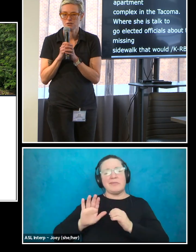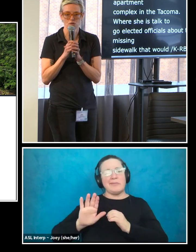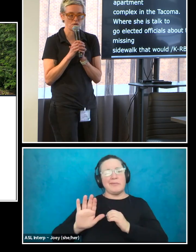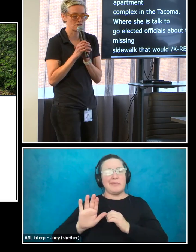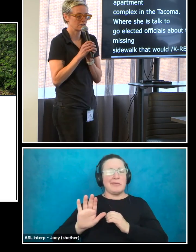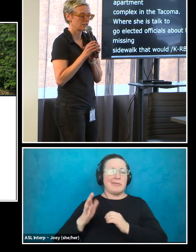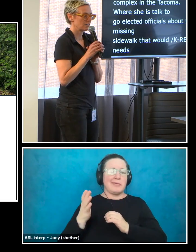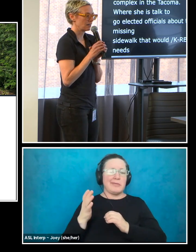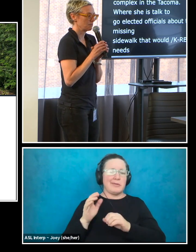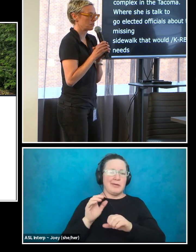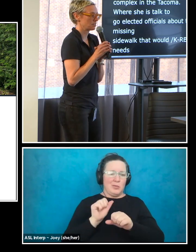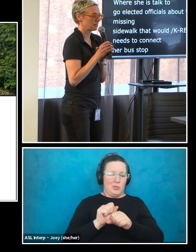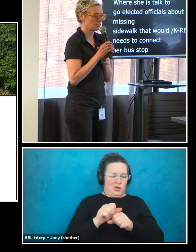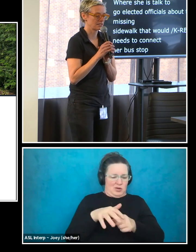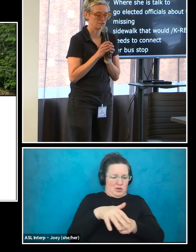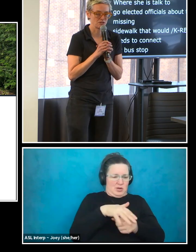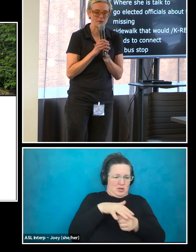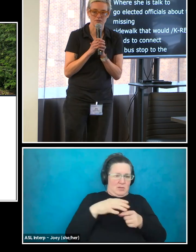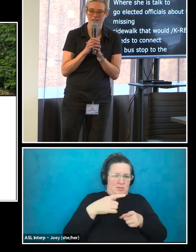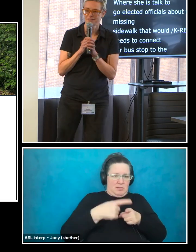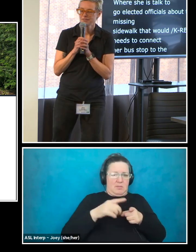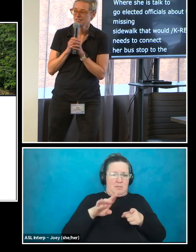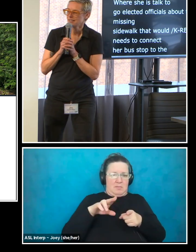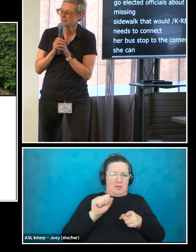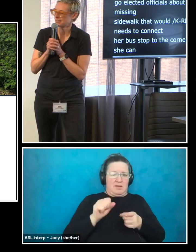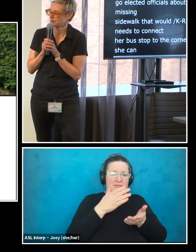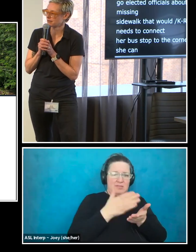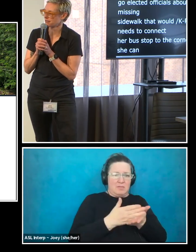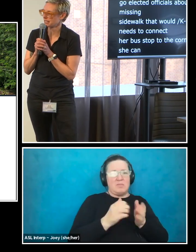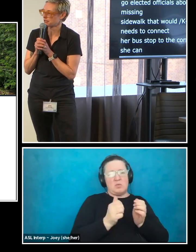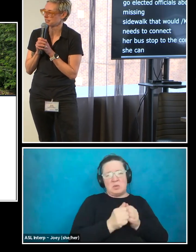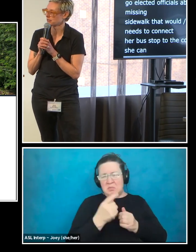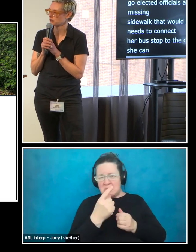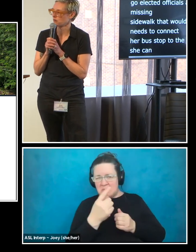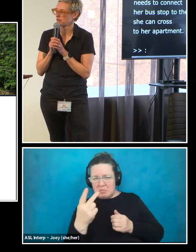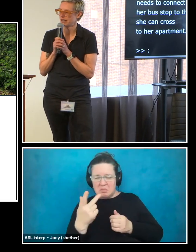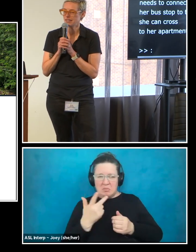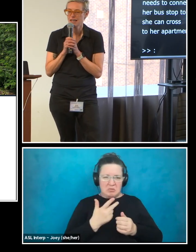the corner um so she can cross to her apartment. So, does someone want to read Crystal's quote and